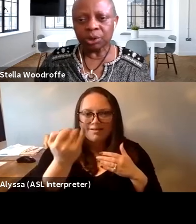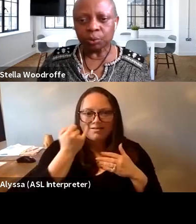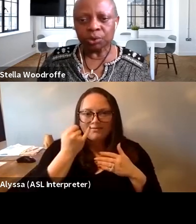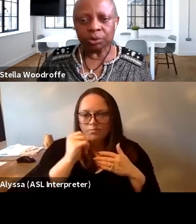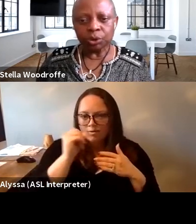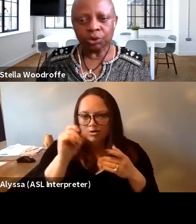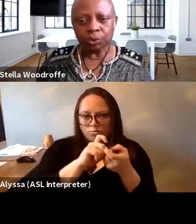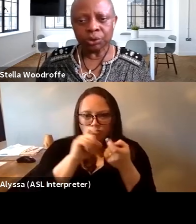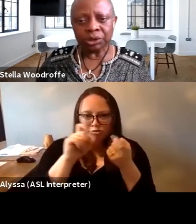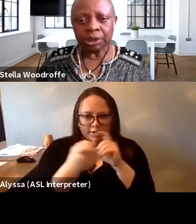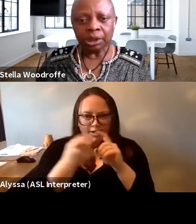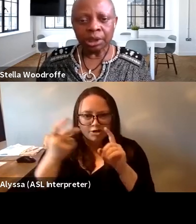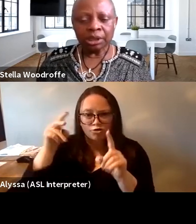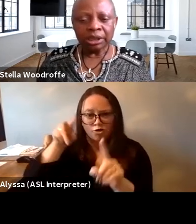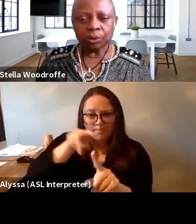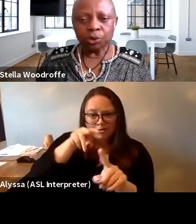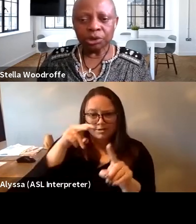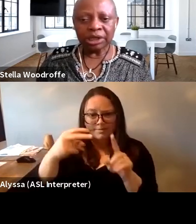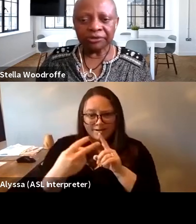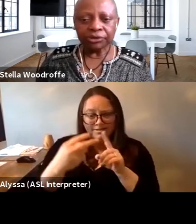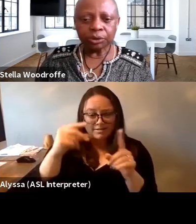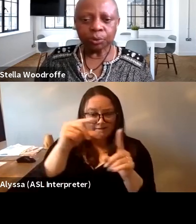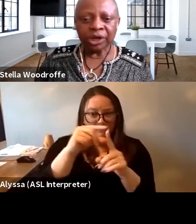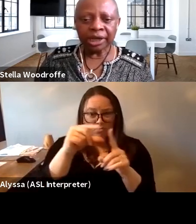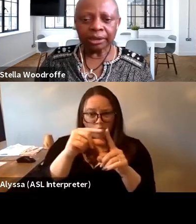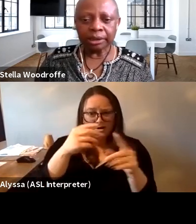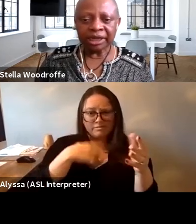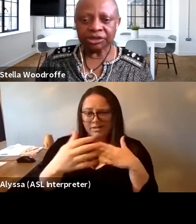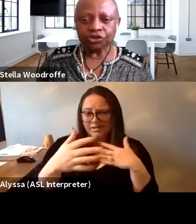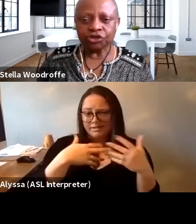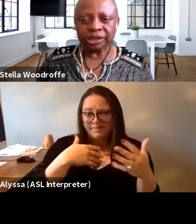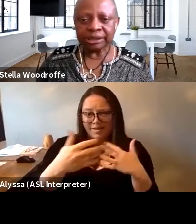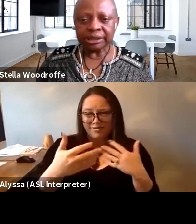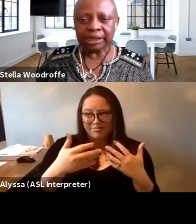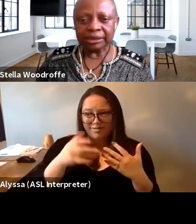what would we use that word after a while gets just as